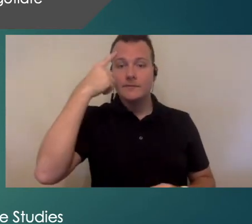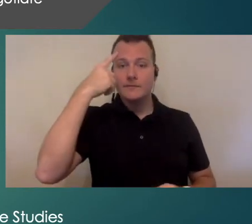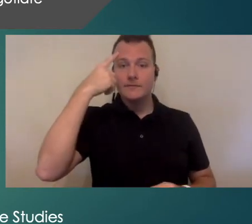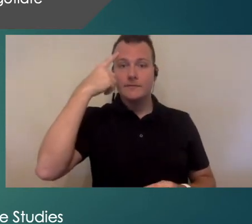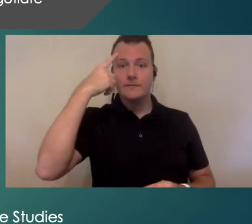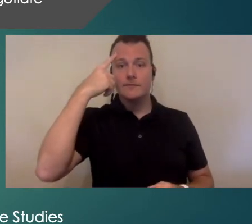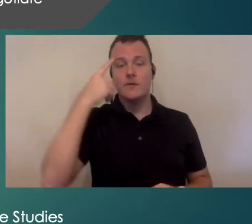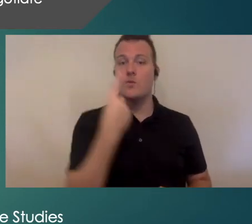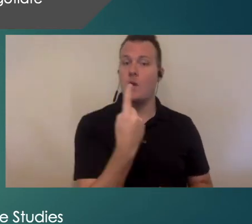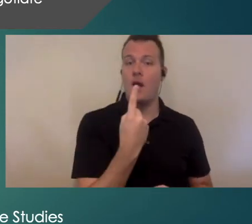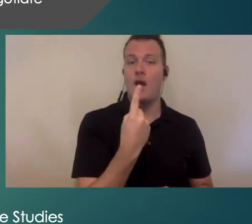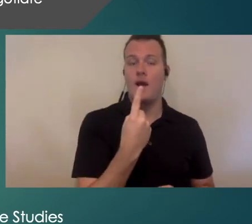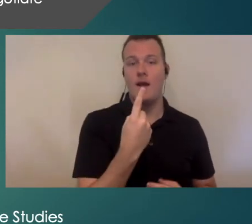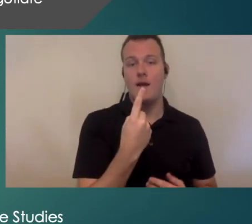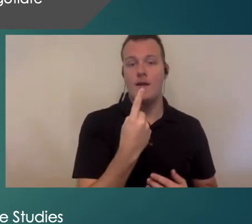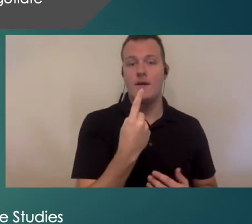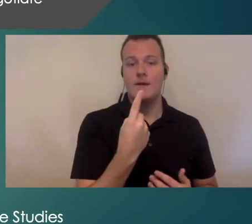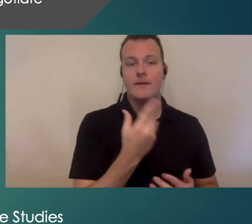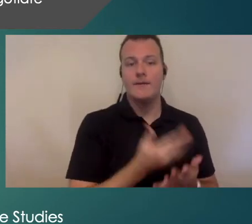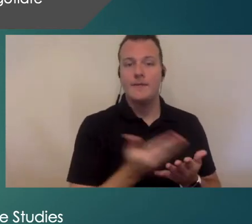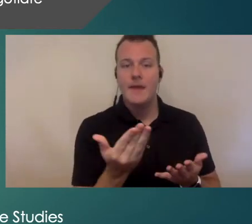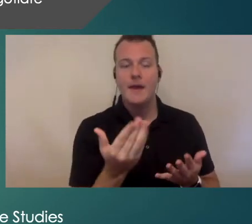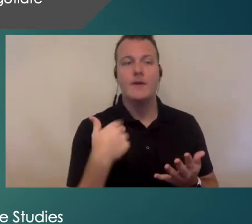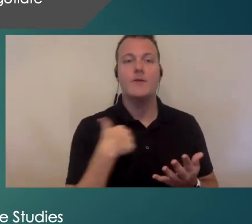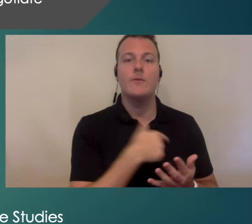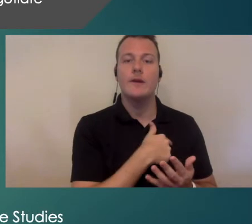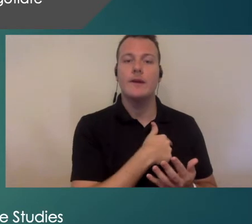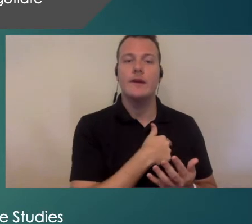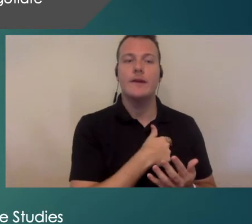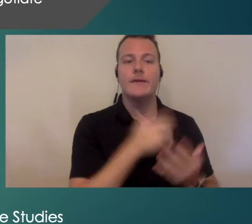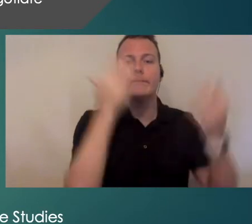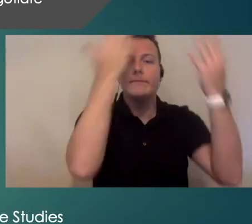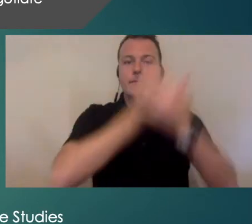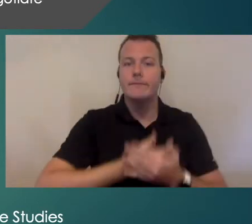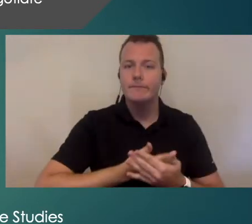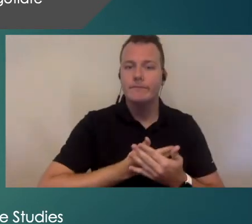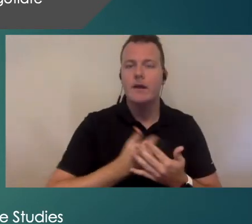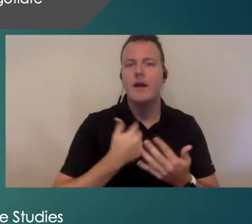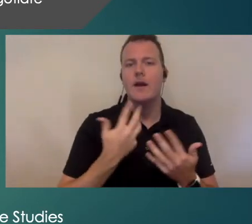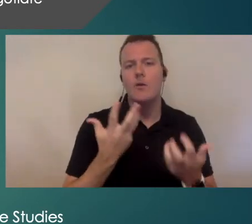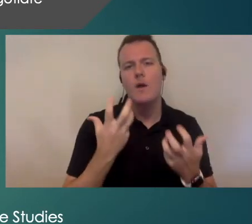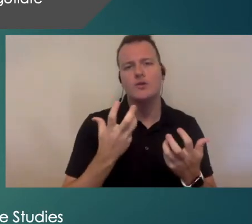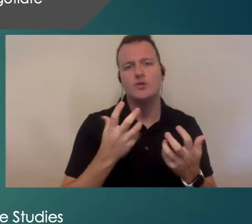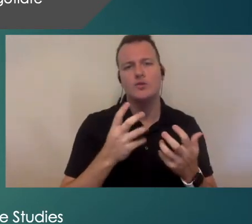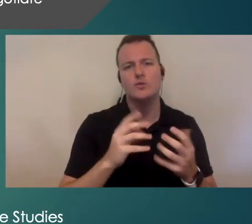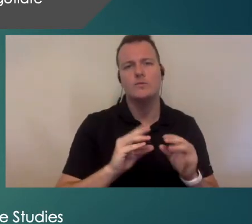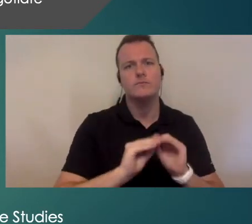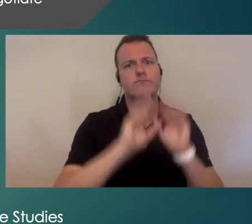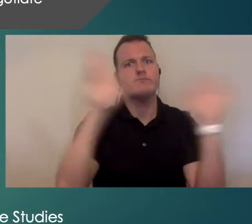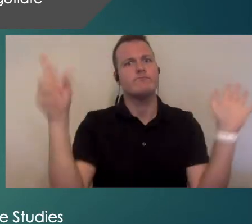things that is overlooked, and I really want to make it aware because we're all-